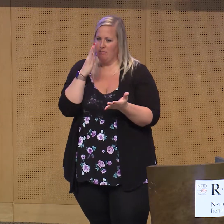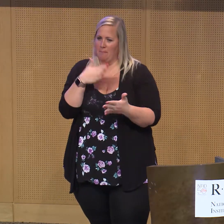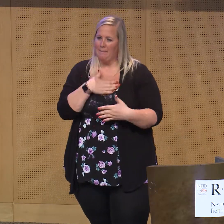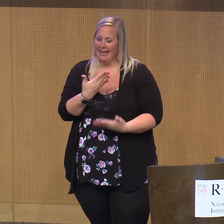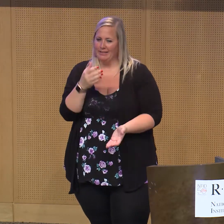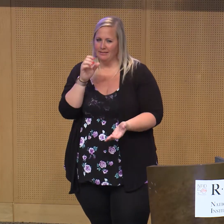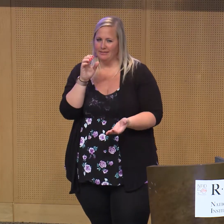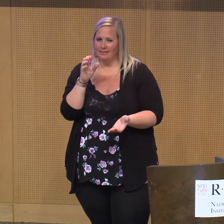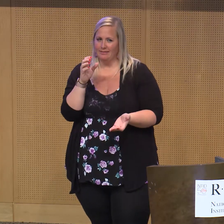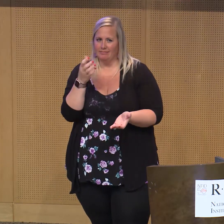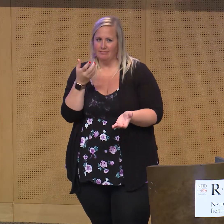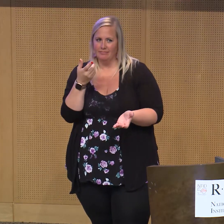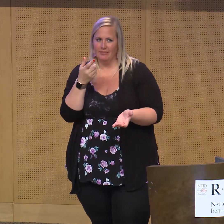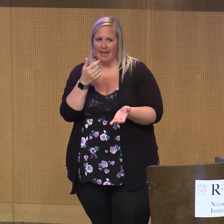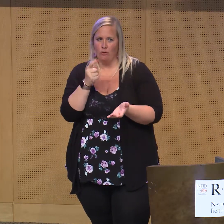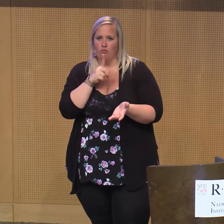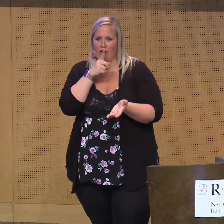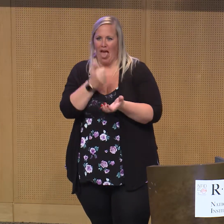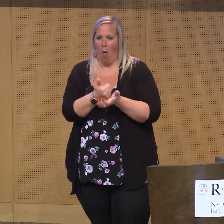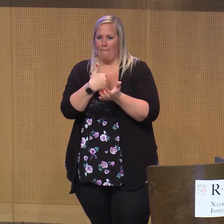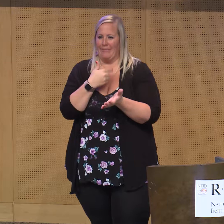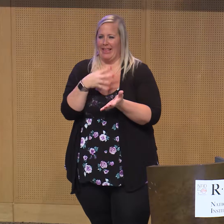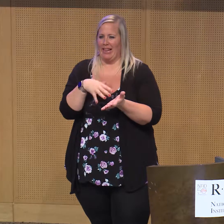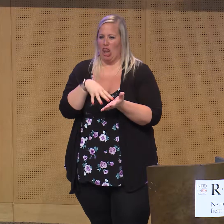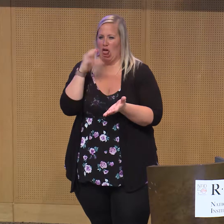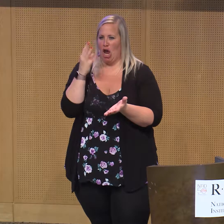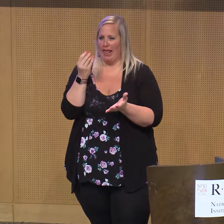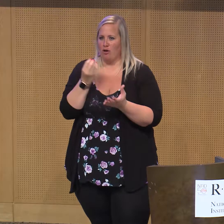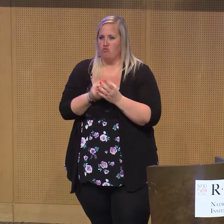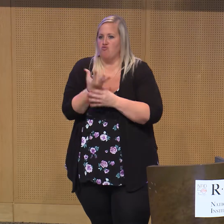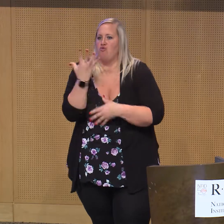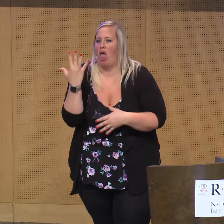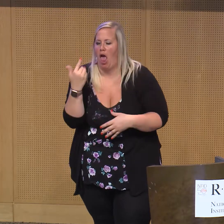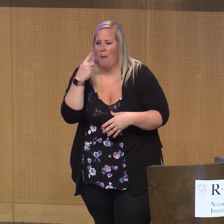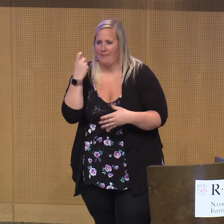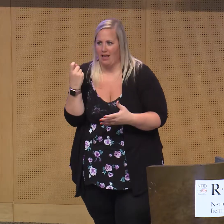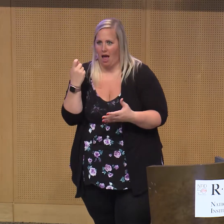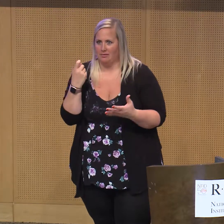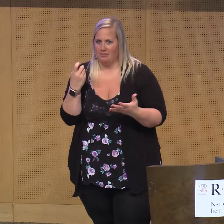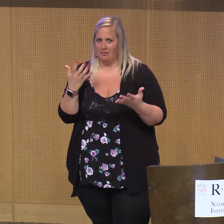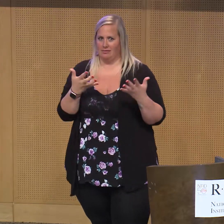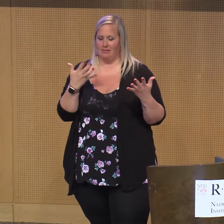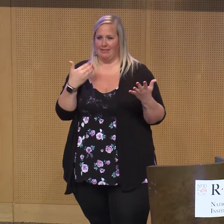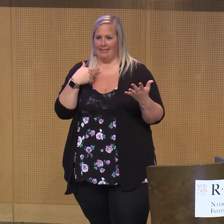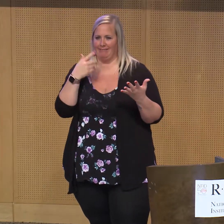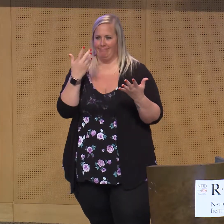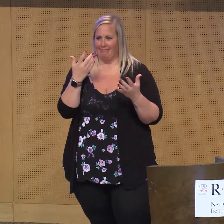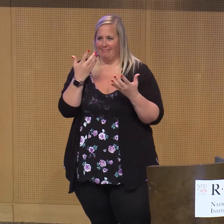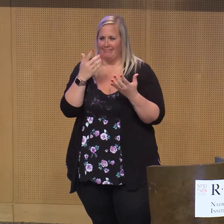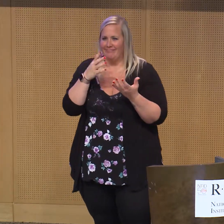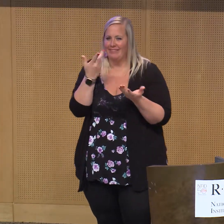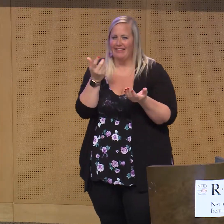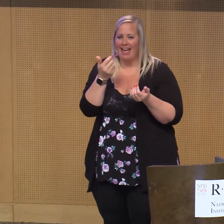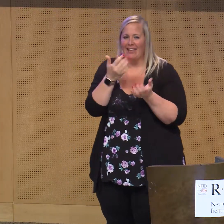And I have to admit that it's really helped me to continue my learning and growth.